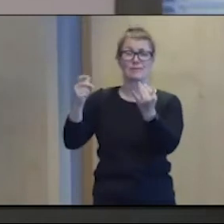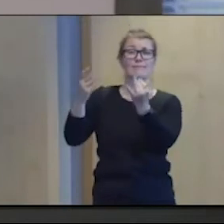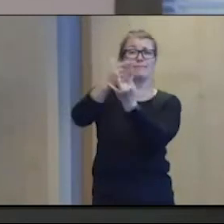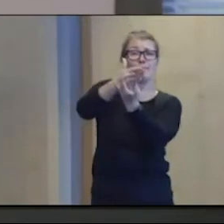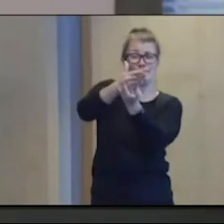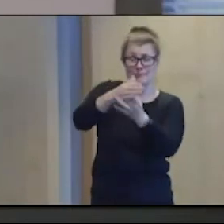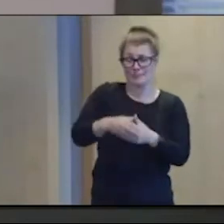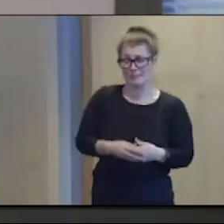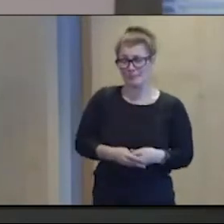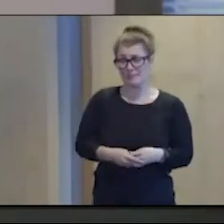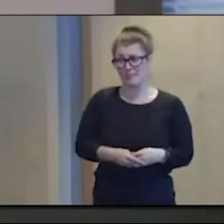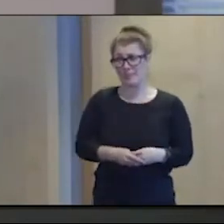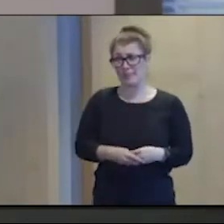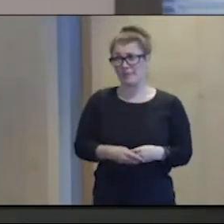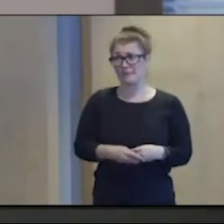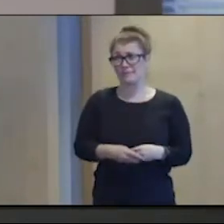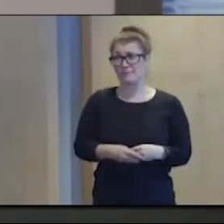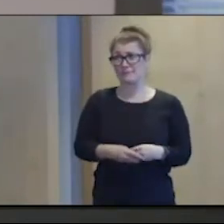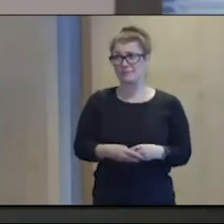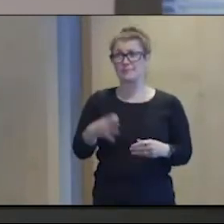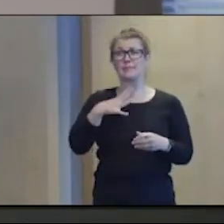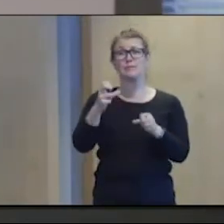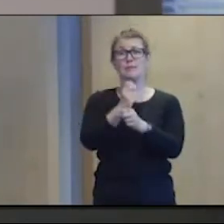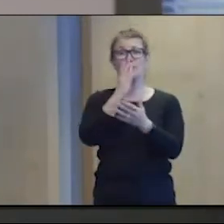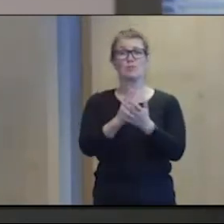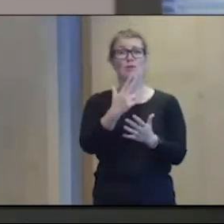So ensuring that we have a resilient electricity network is one of my key